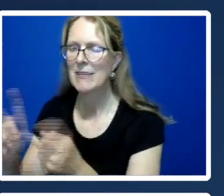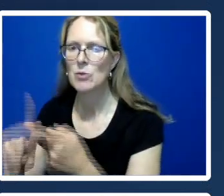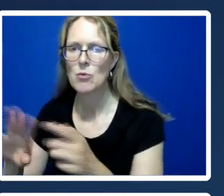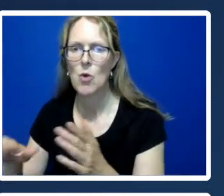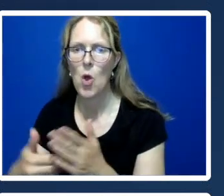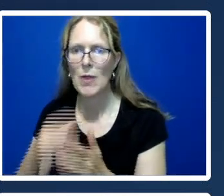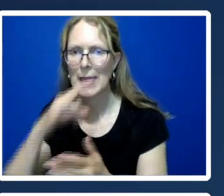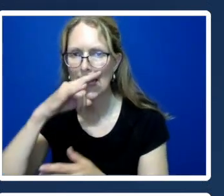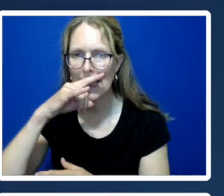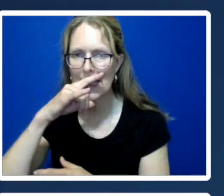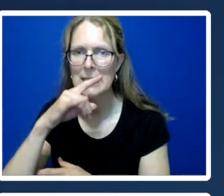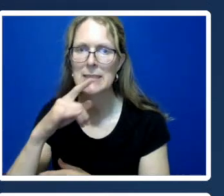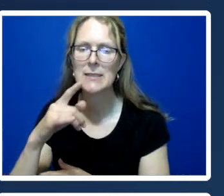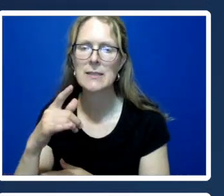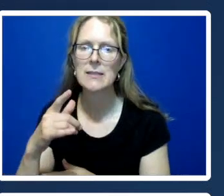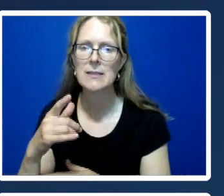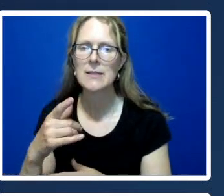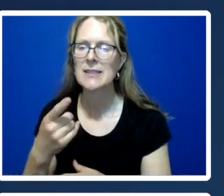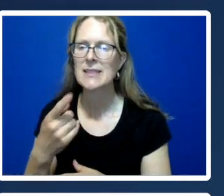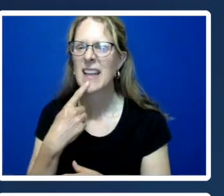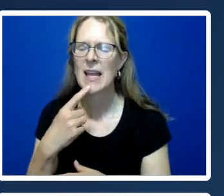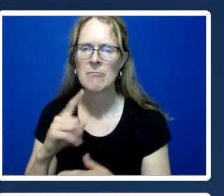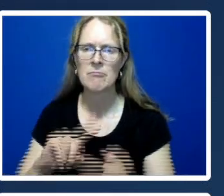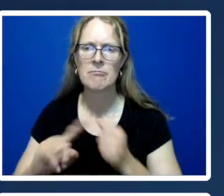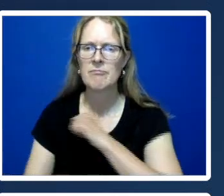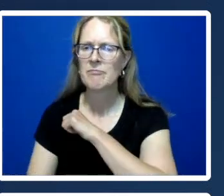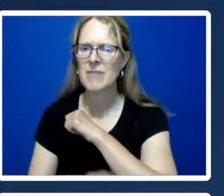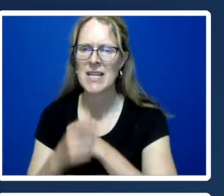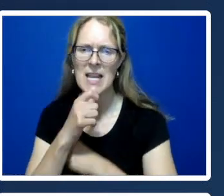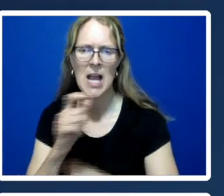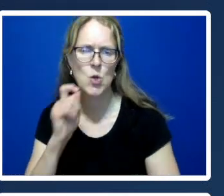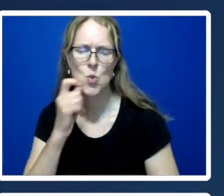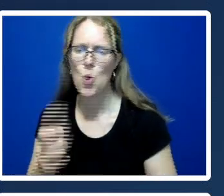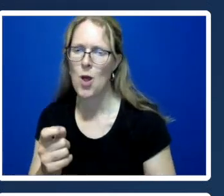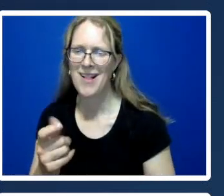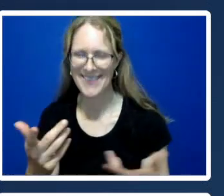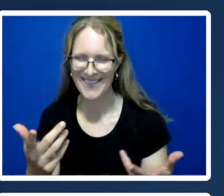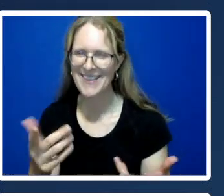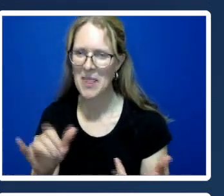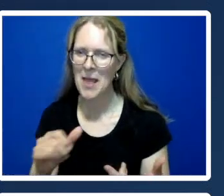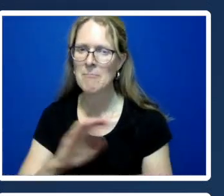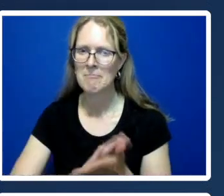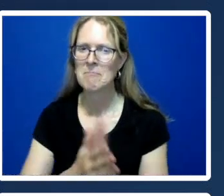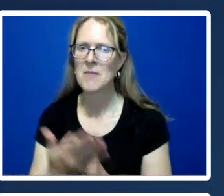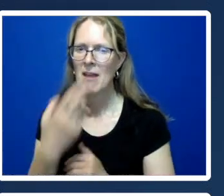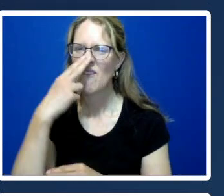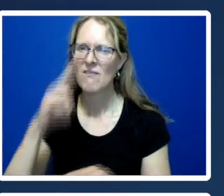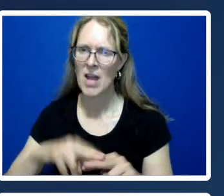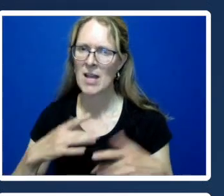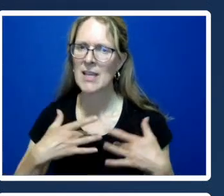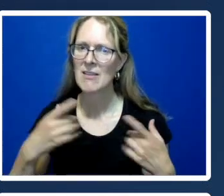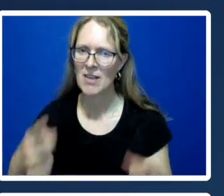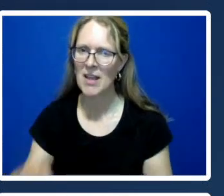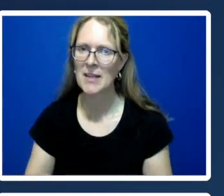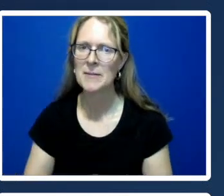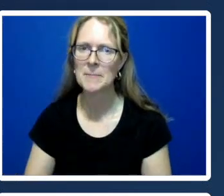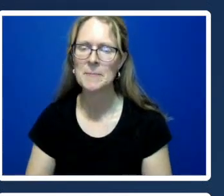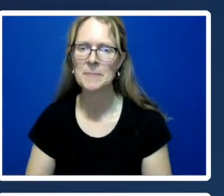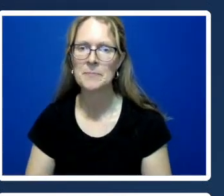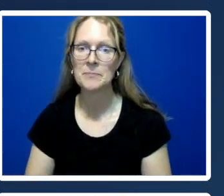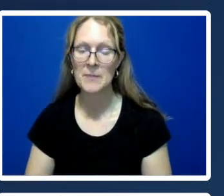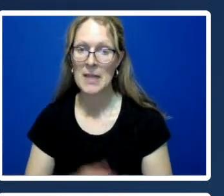was not cool and made it a really fun event. And they've seen that the litter problem has changed.